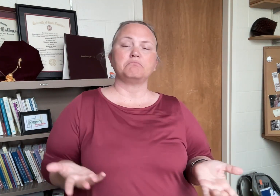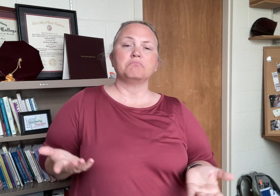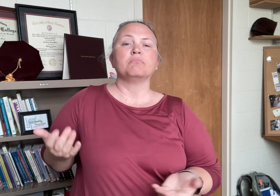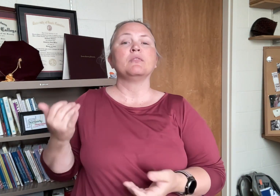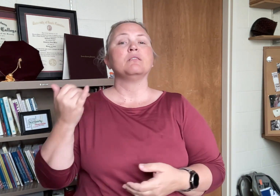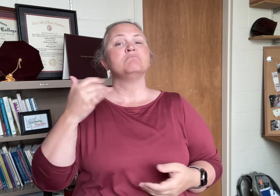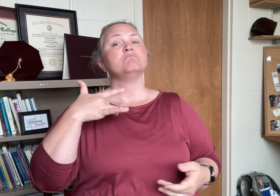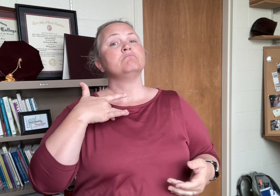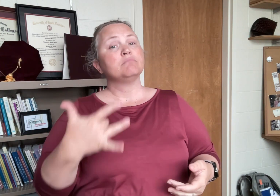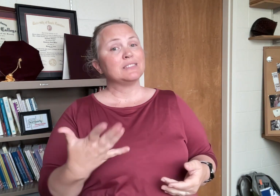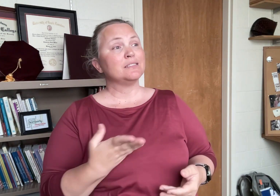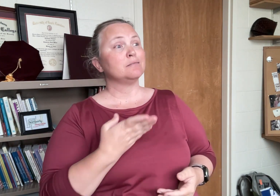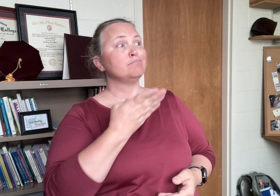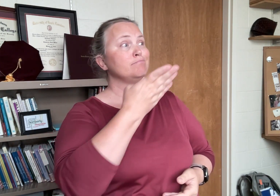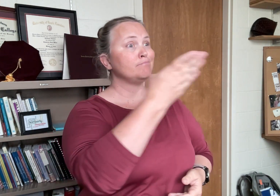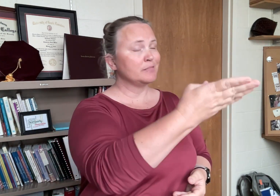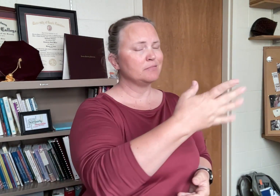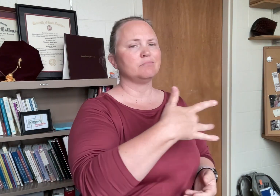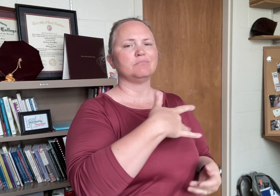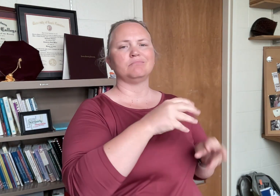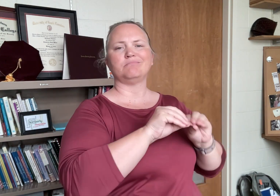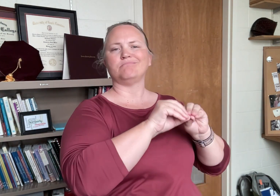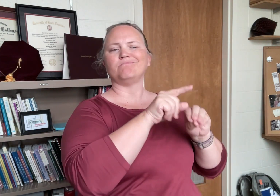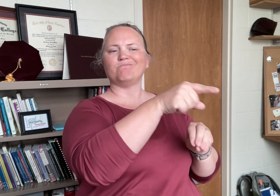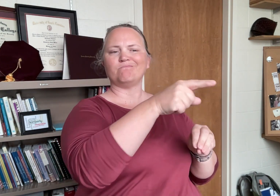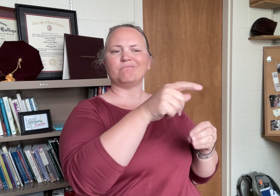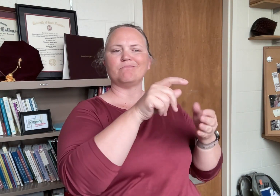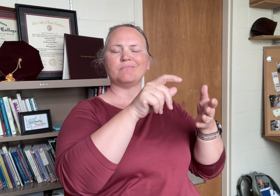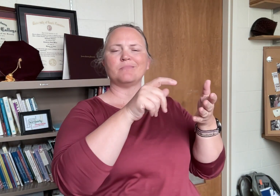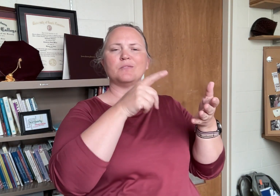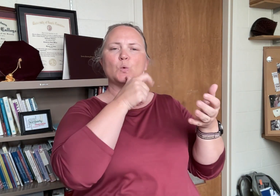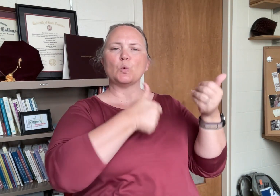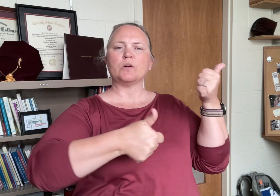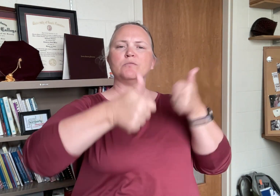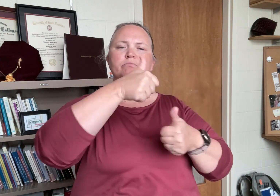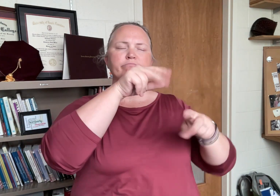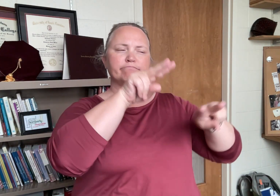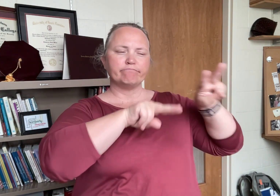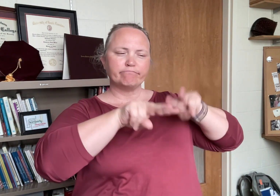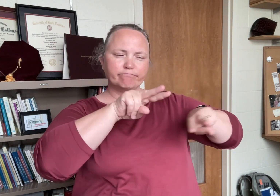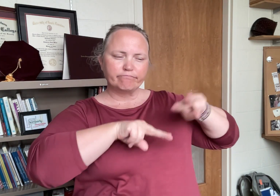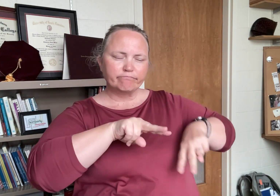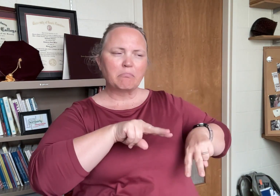Now, usually when you submit, the managing editor will decide if that